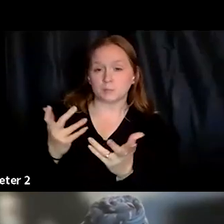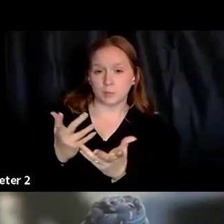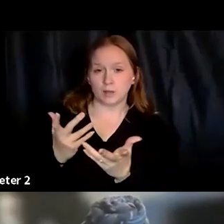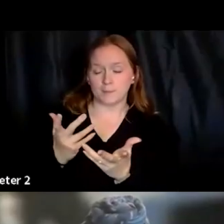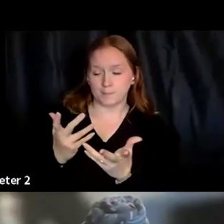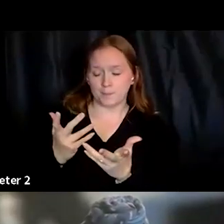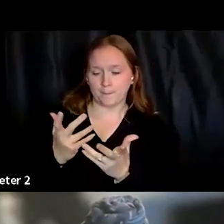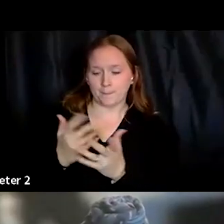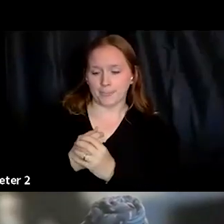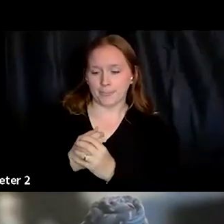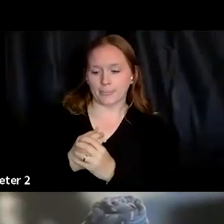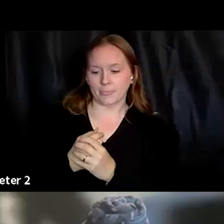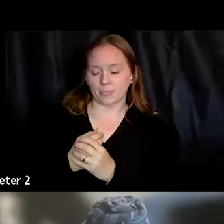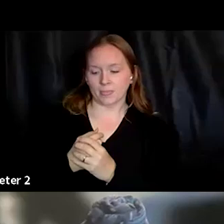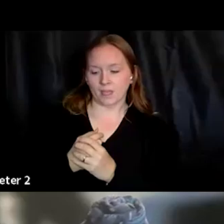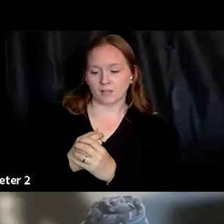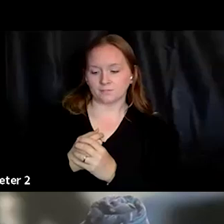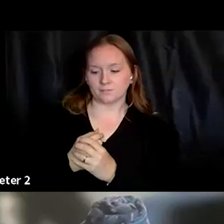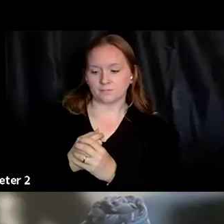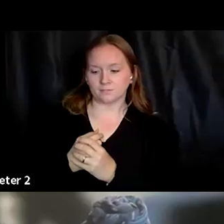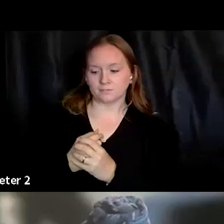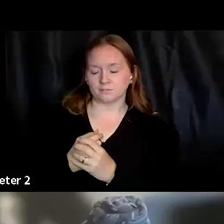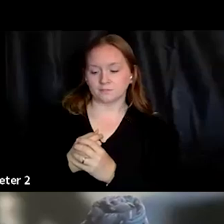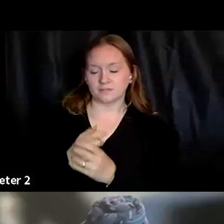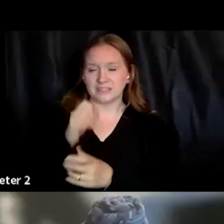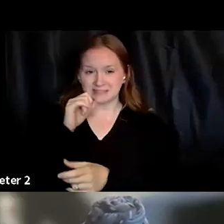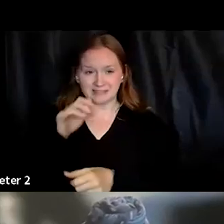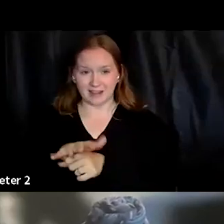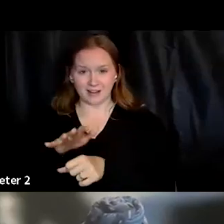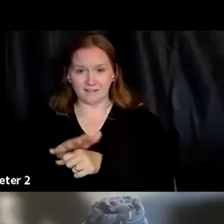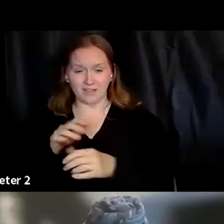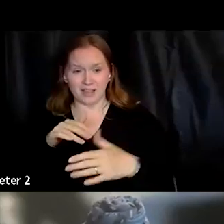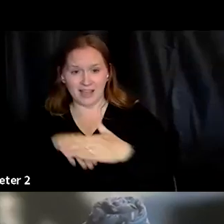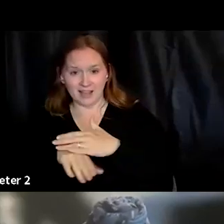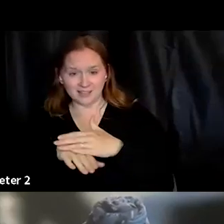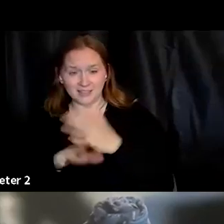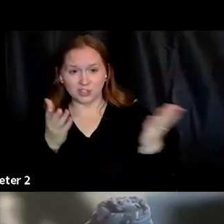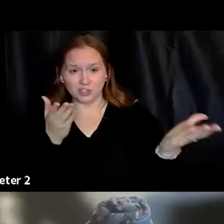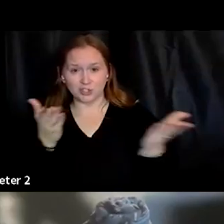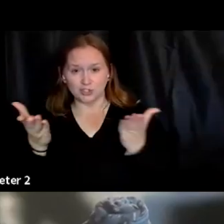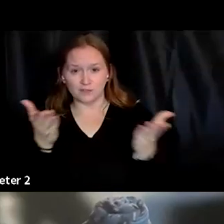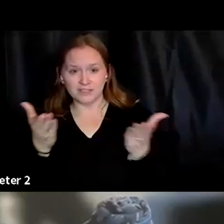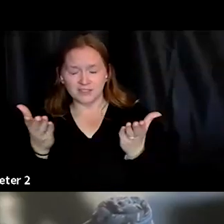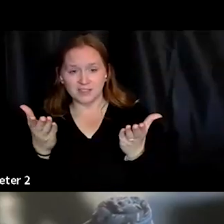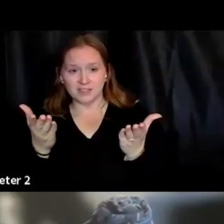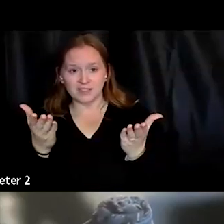if someone's lack of access to services also serves as their barrier